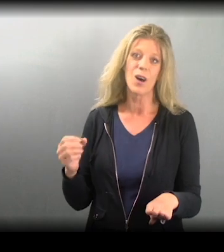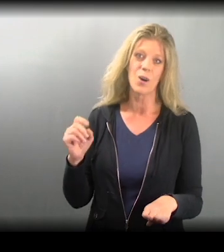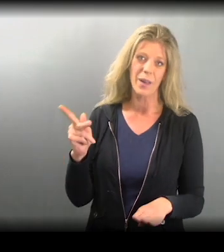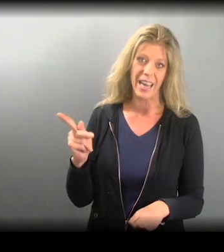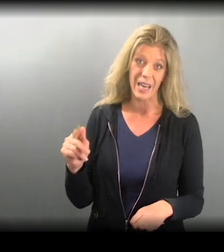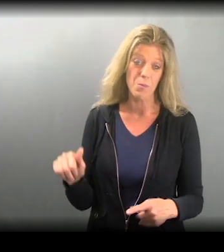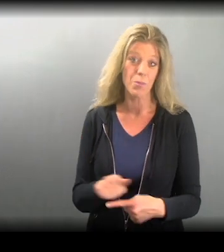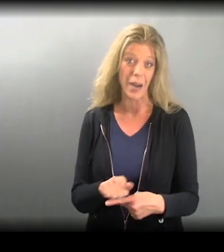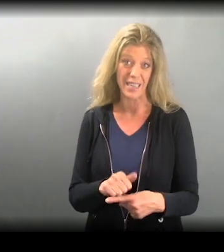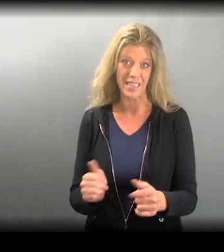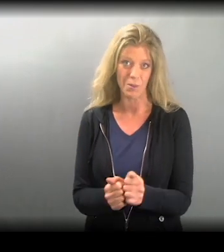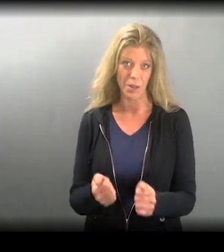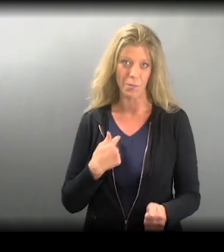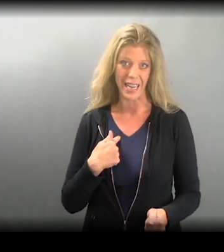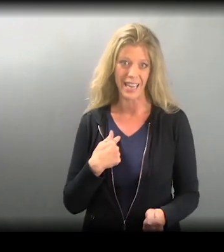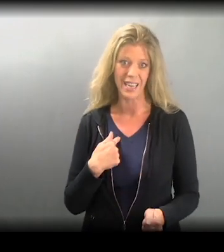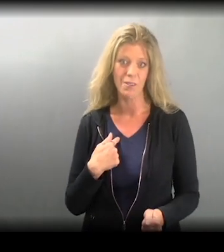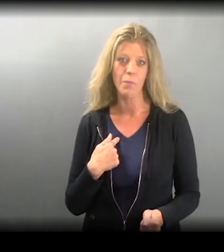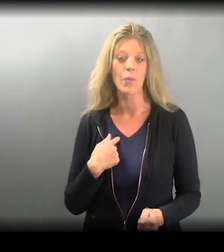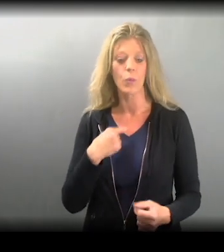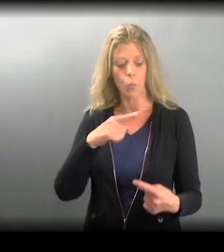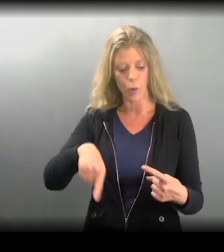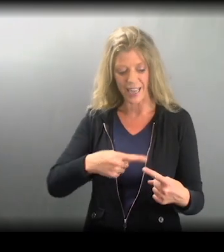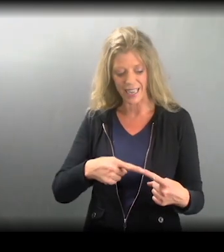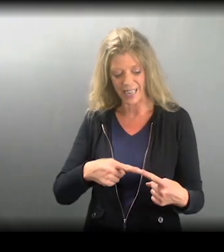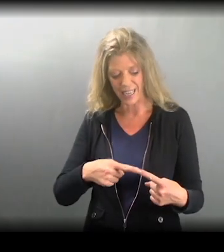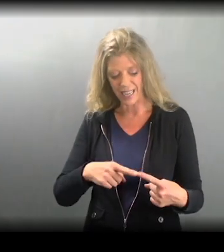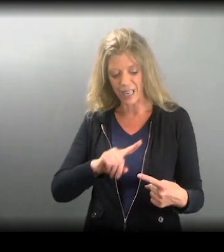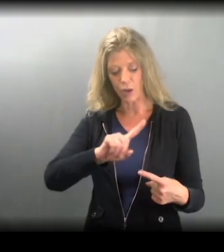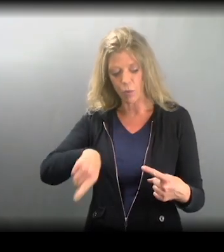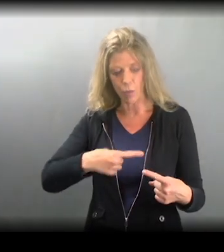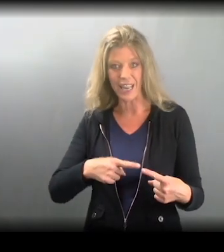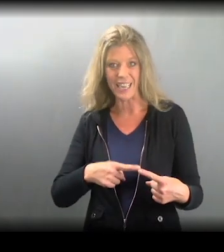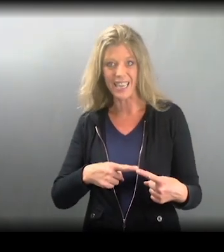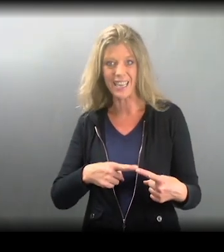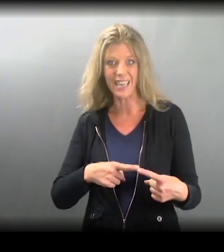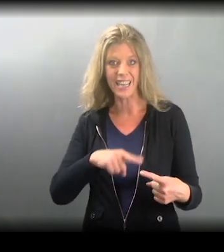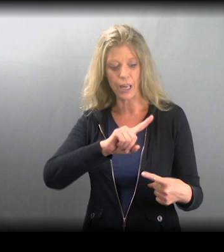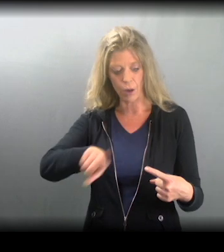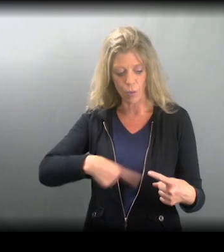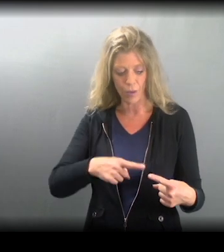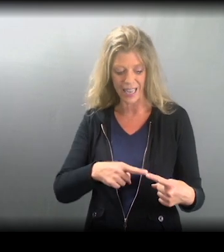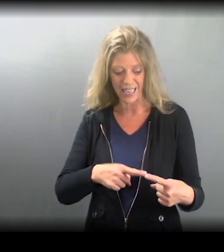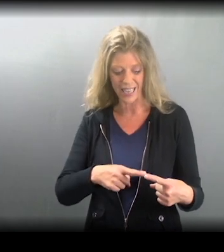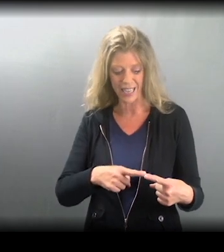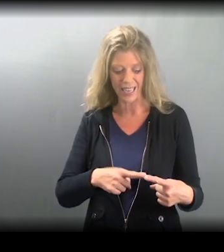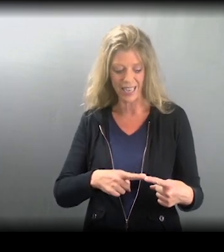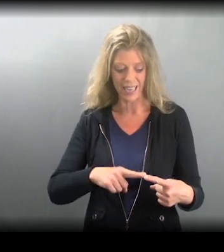OK. Practice this with me. WHEN